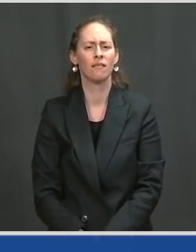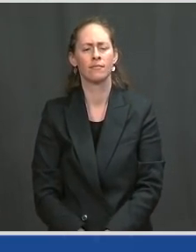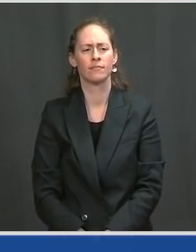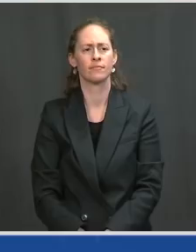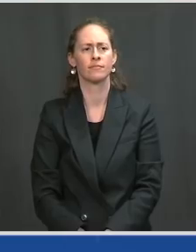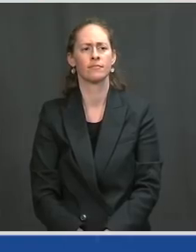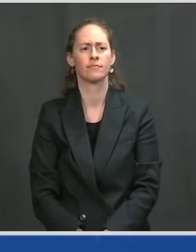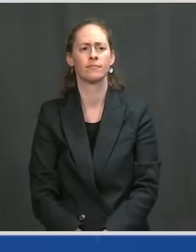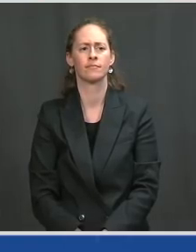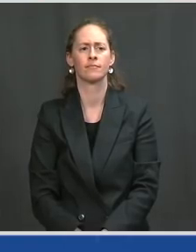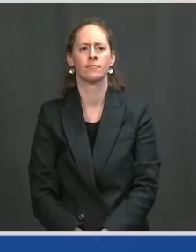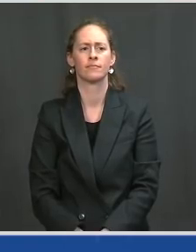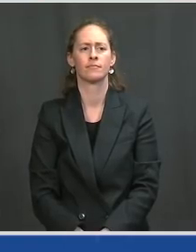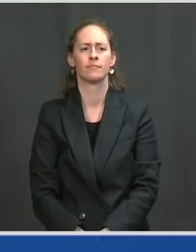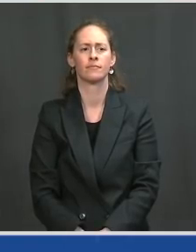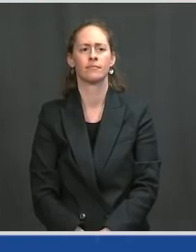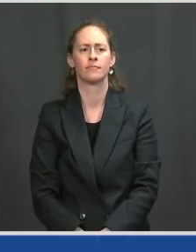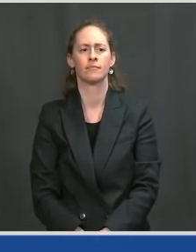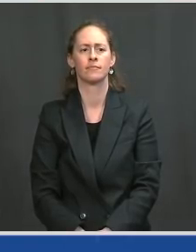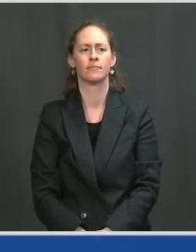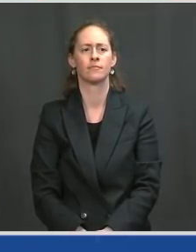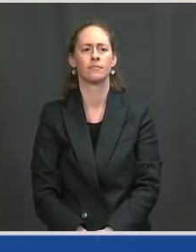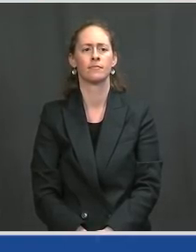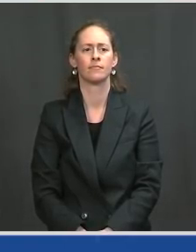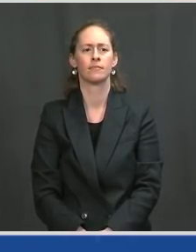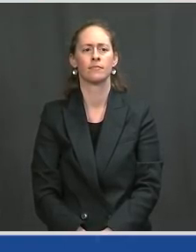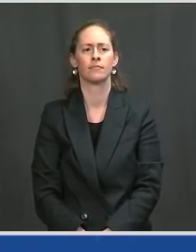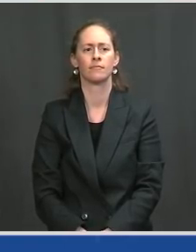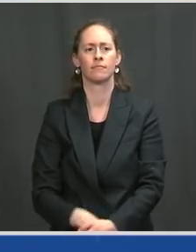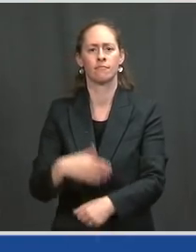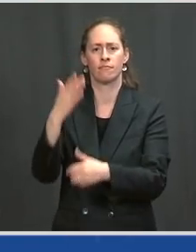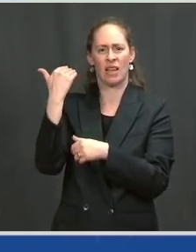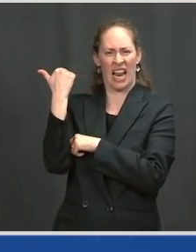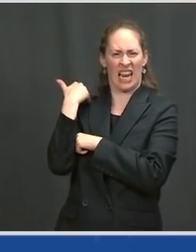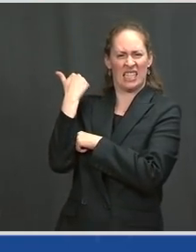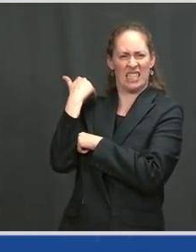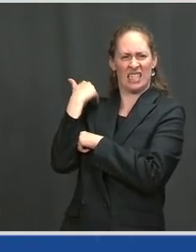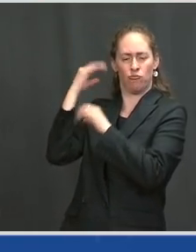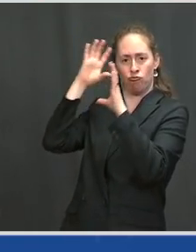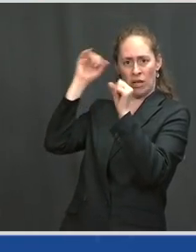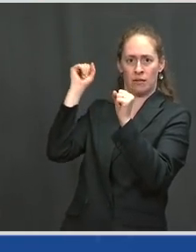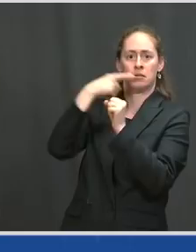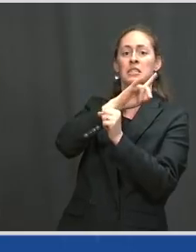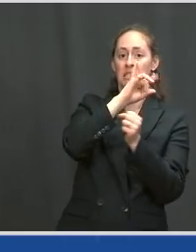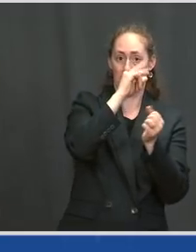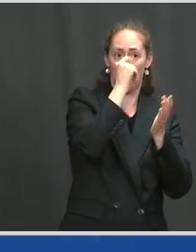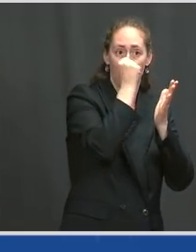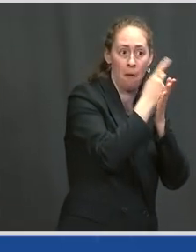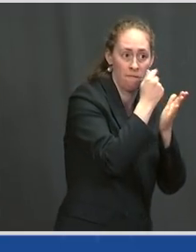Congress may have approved that money, but let's be clear: The money came from the American people.